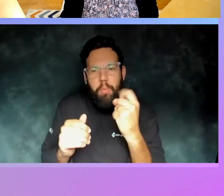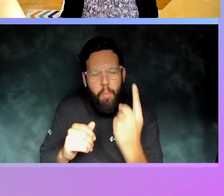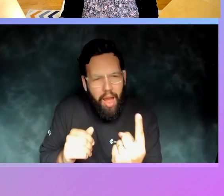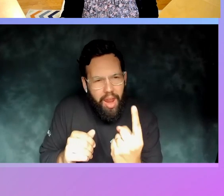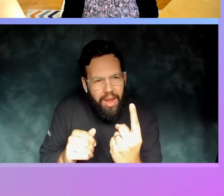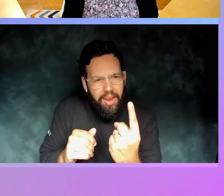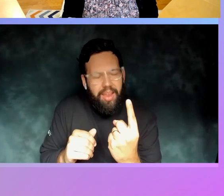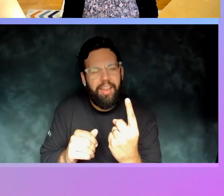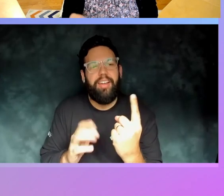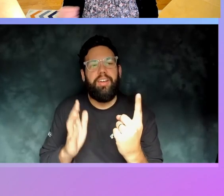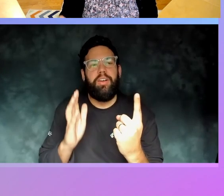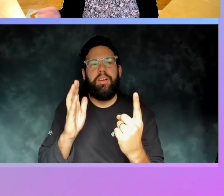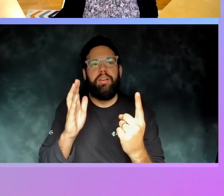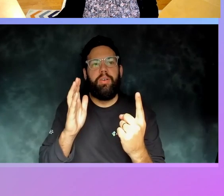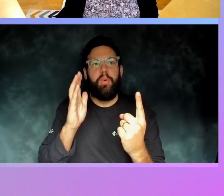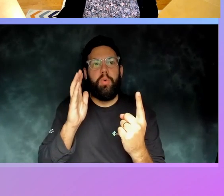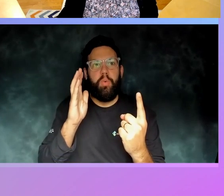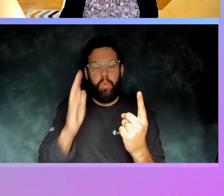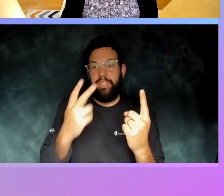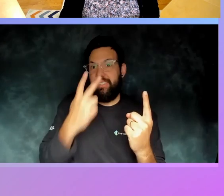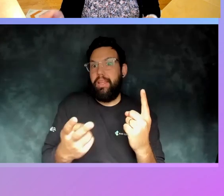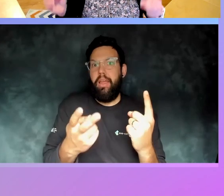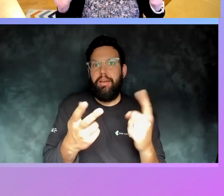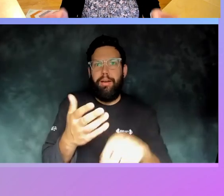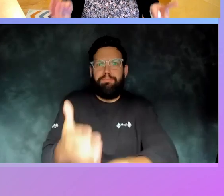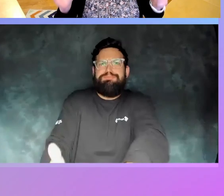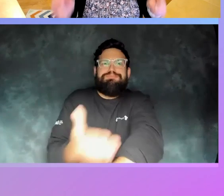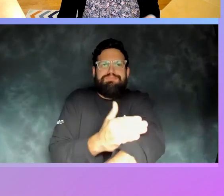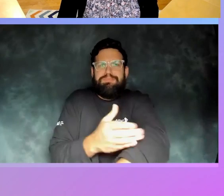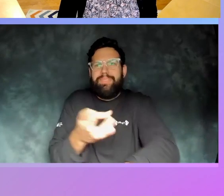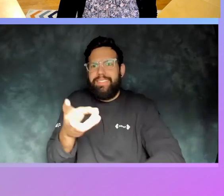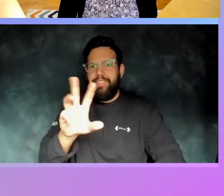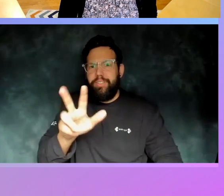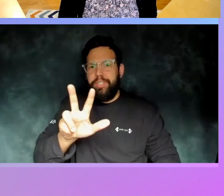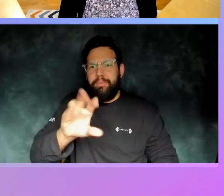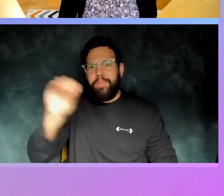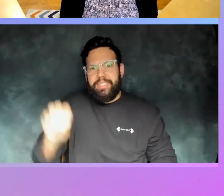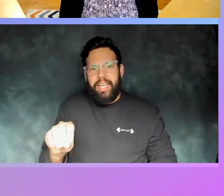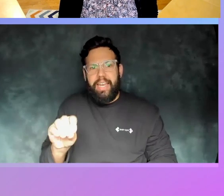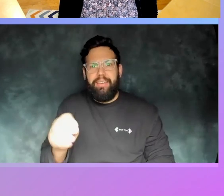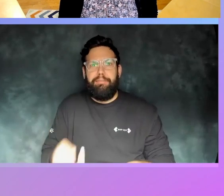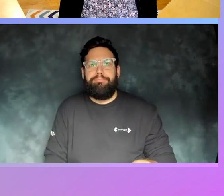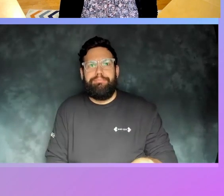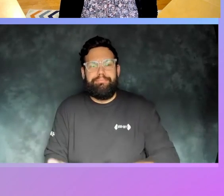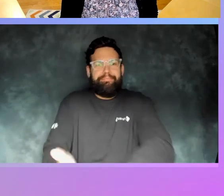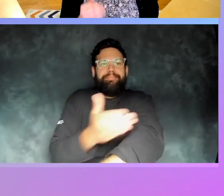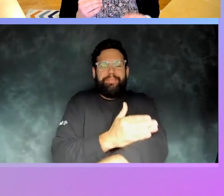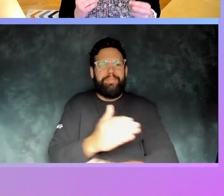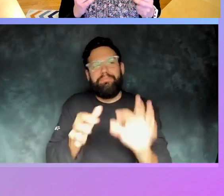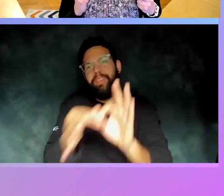case for our annotations, we would have different phases of the form, we would show error messages, all different